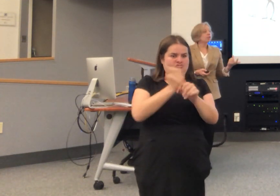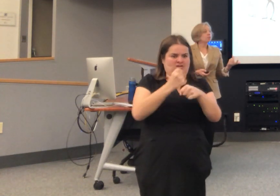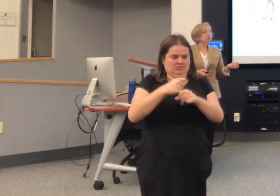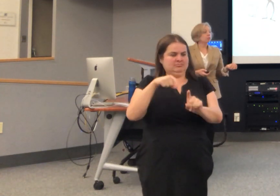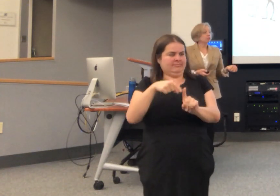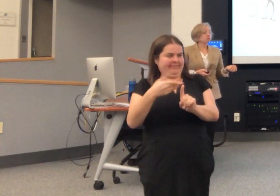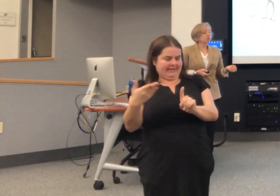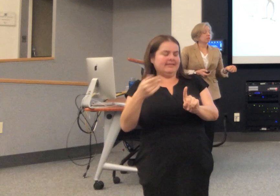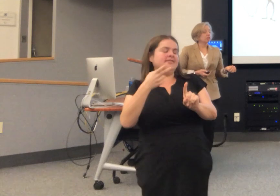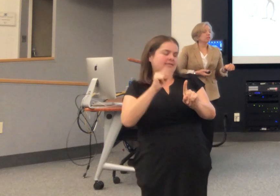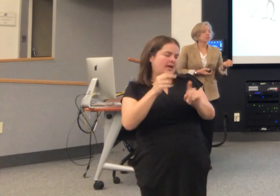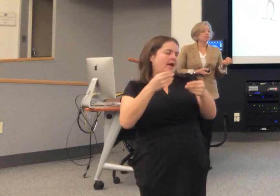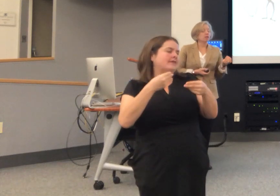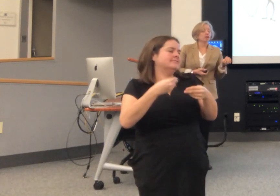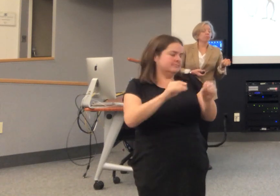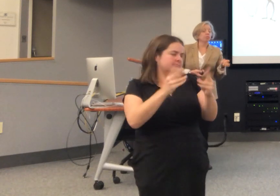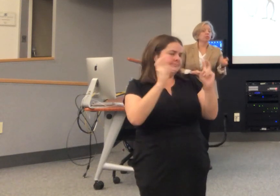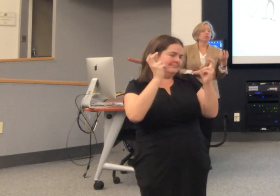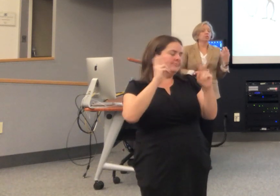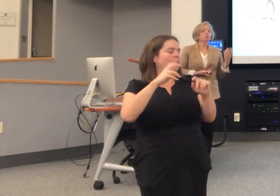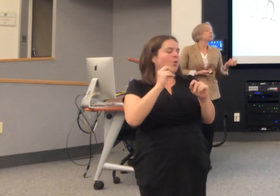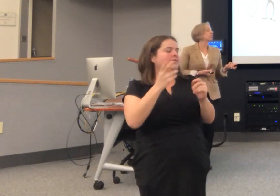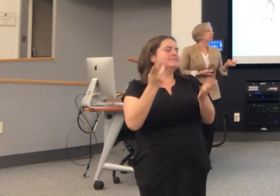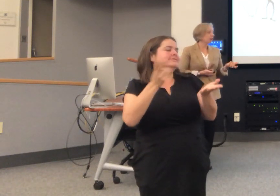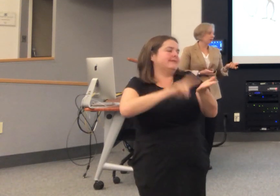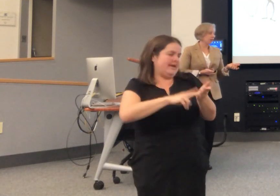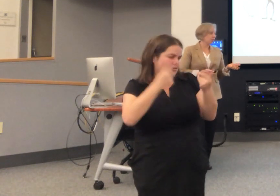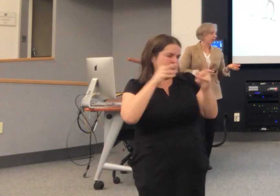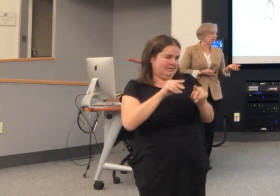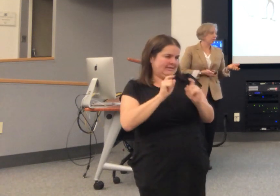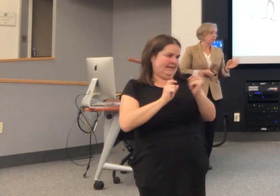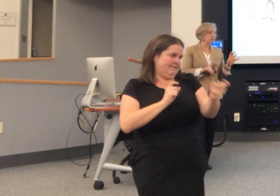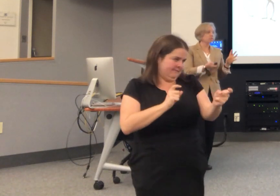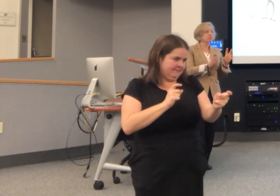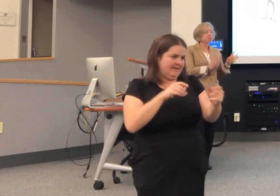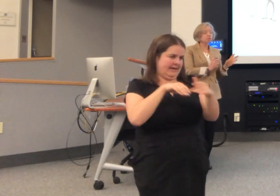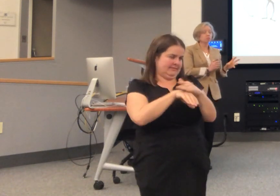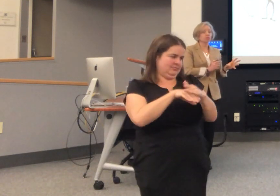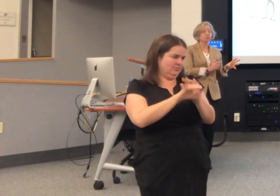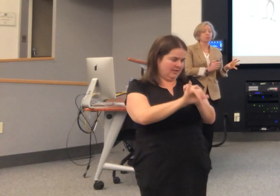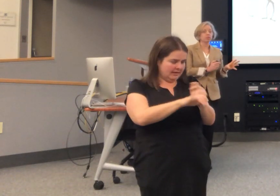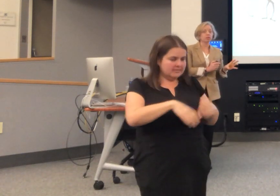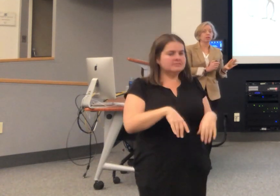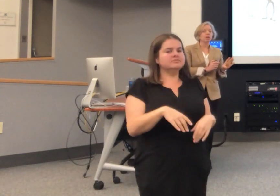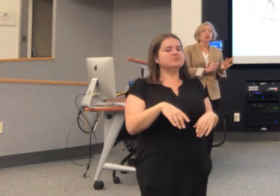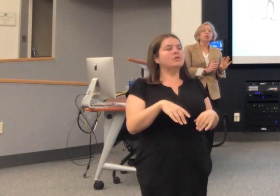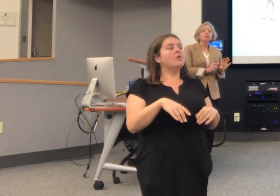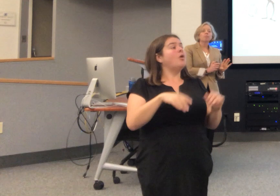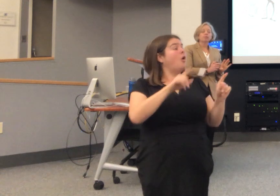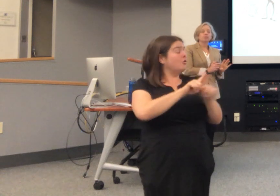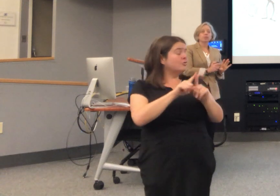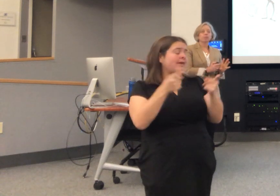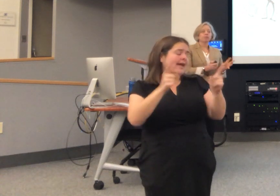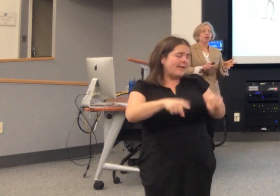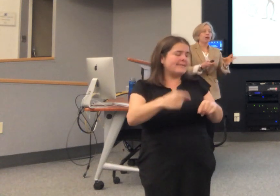Another way you might do it is through a work-for-hire contract. So that's similar to being an employee, but, for example,